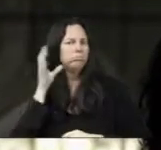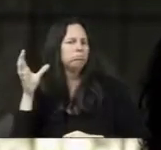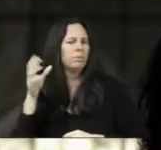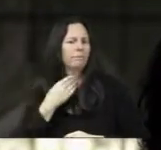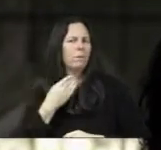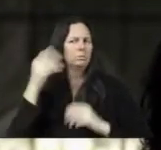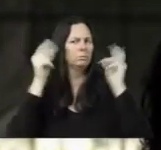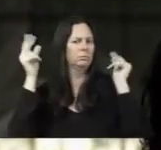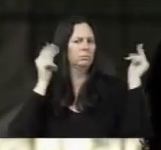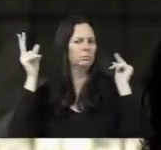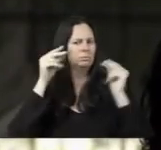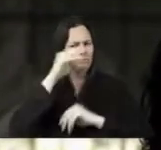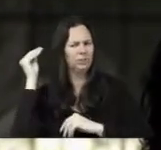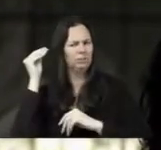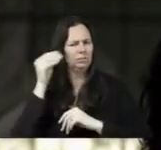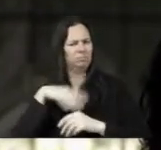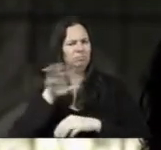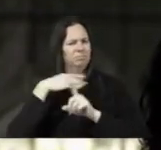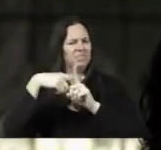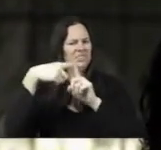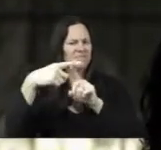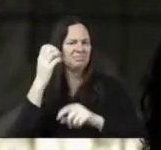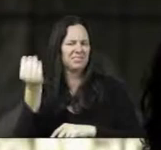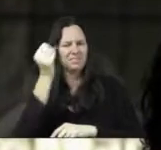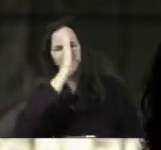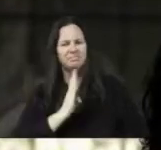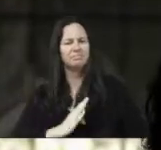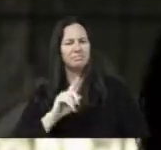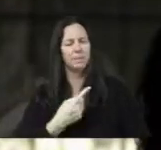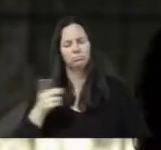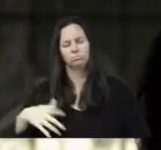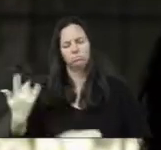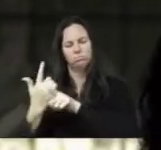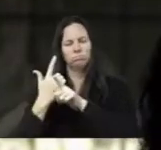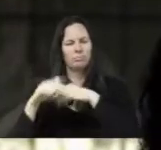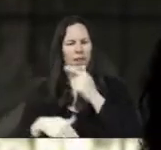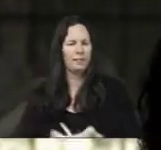and he experiences all of those positive symptoms of schizophrenia, but he doesn't talk about them.